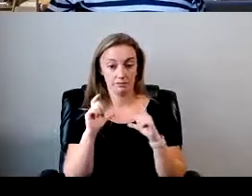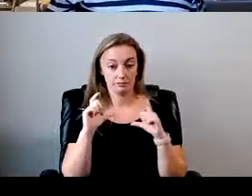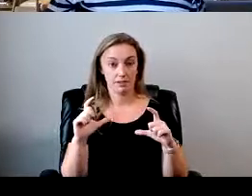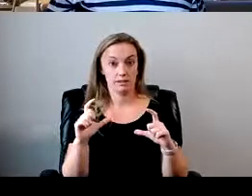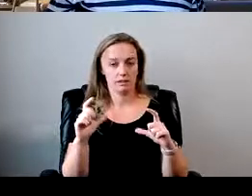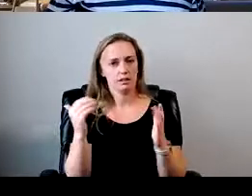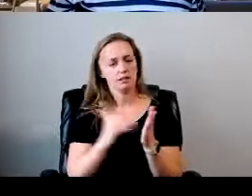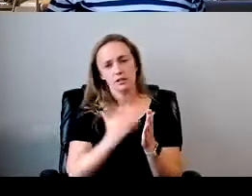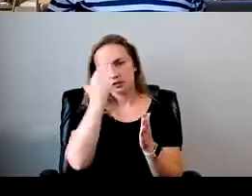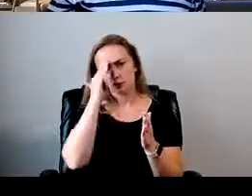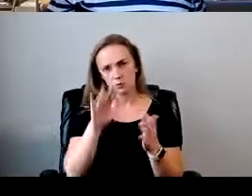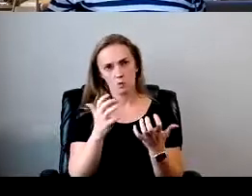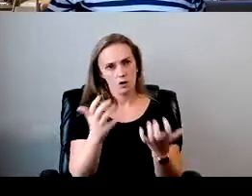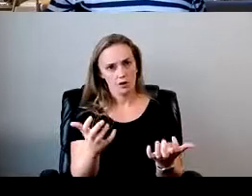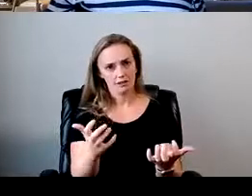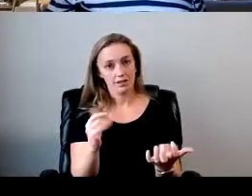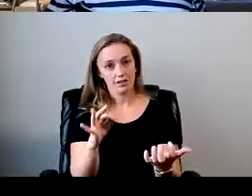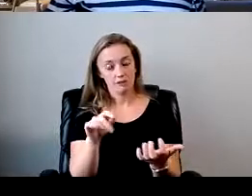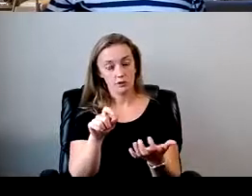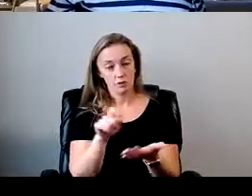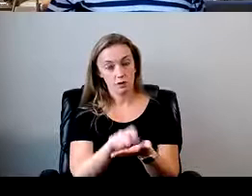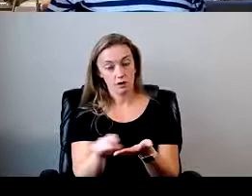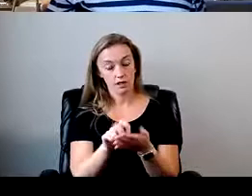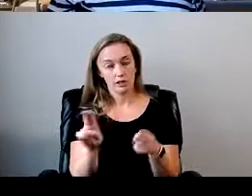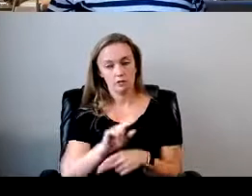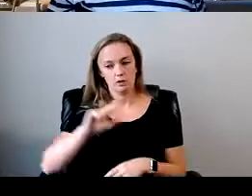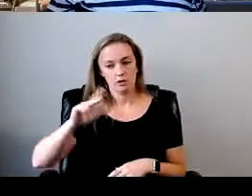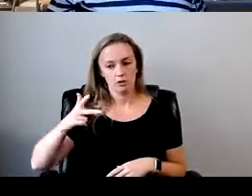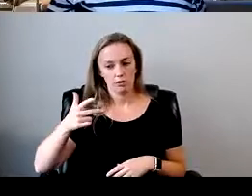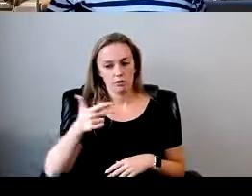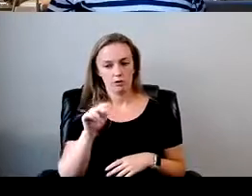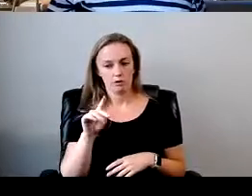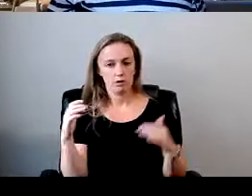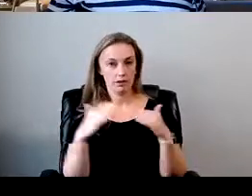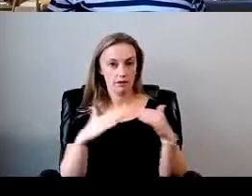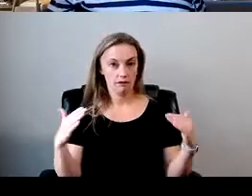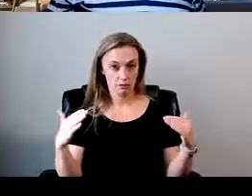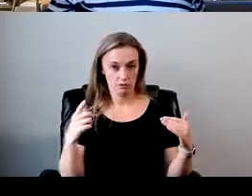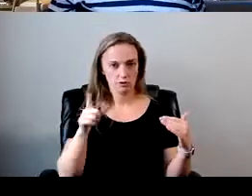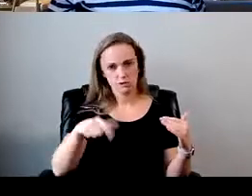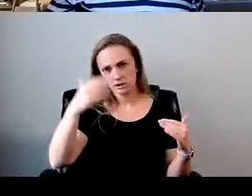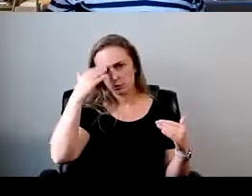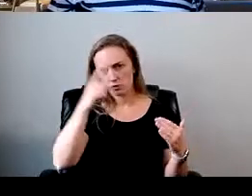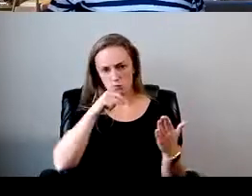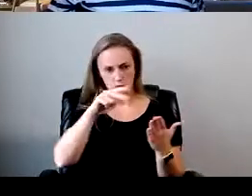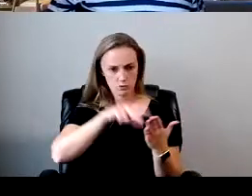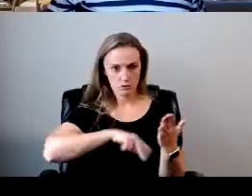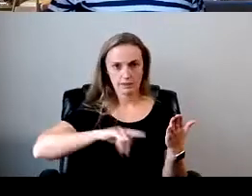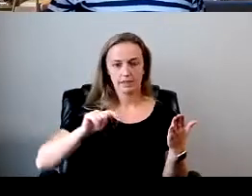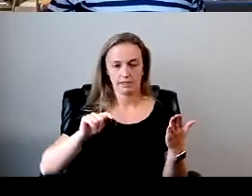For example, if you're writing at a third grade level, and you need to know the audience and what is gonna be